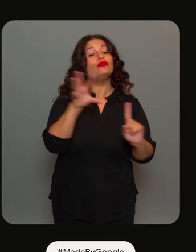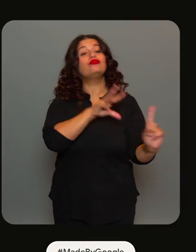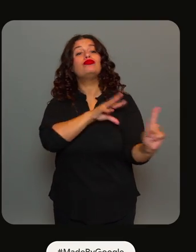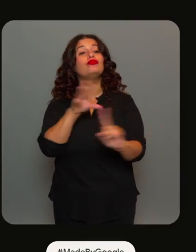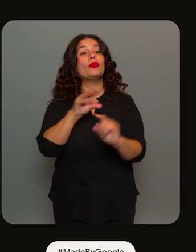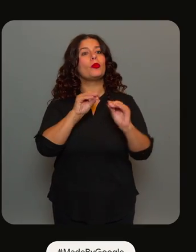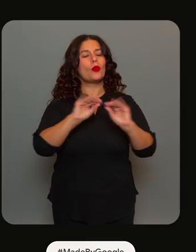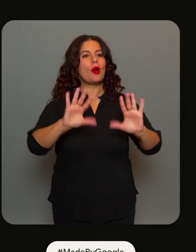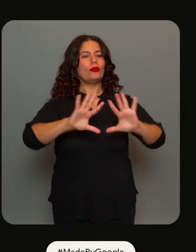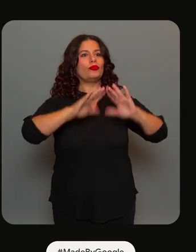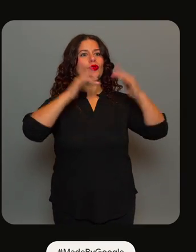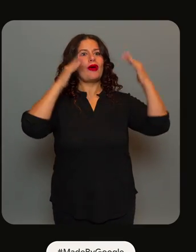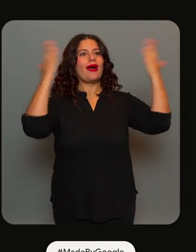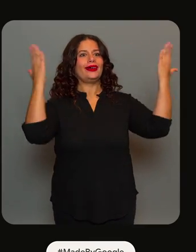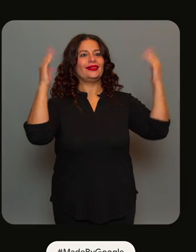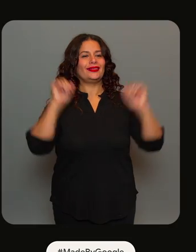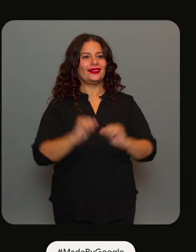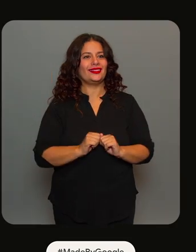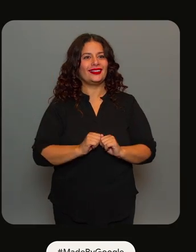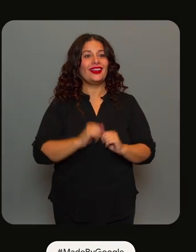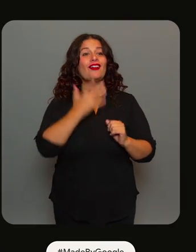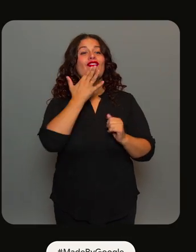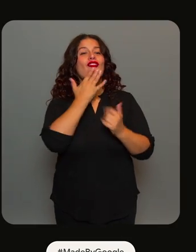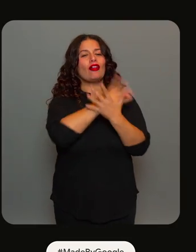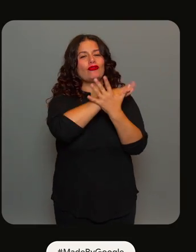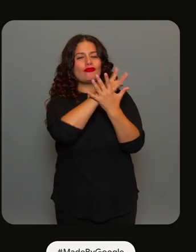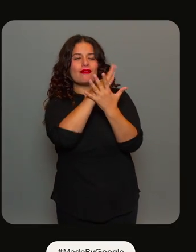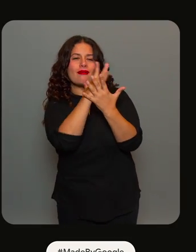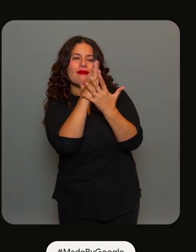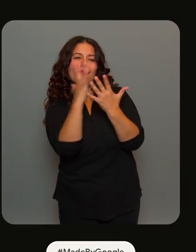wider color ranges and higher contrast.